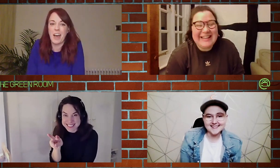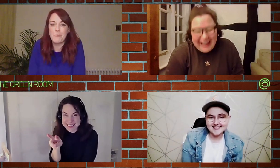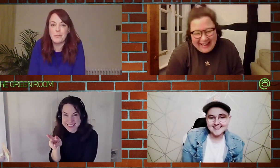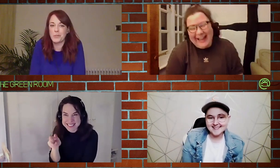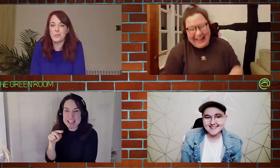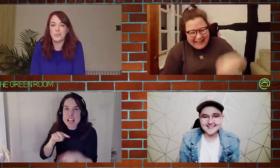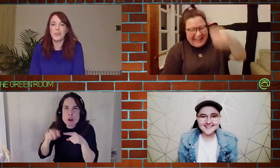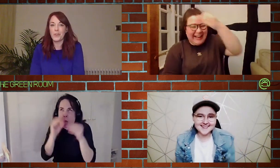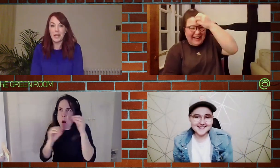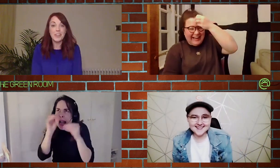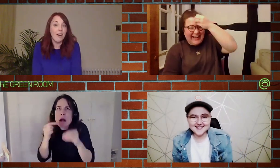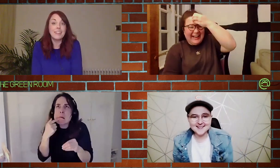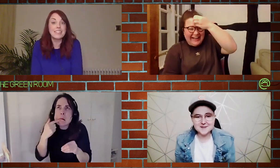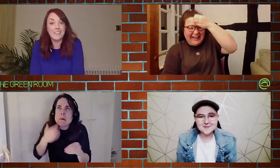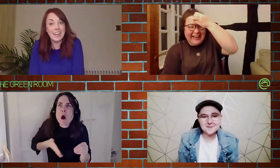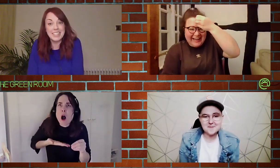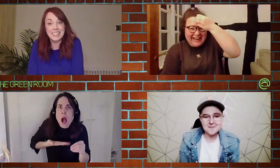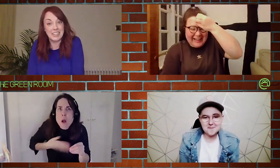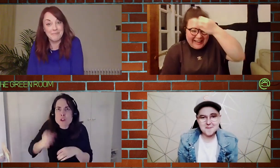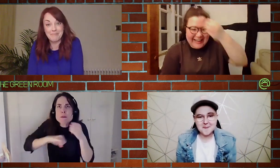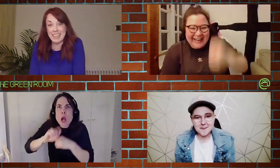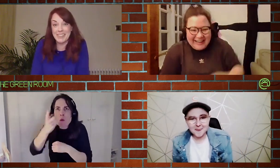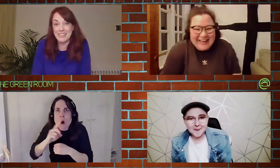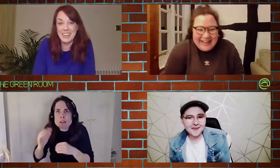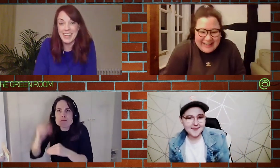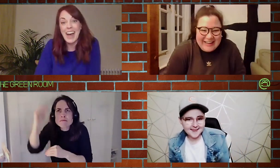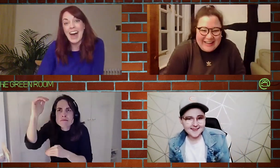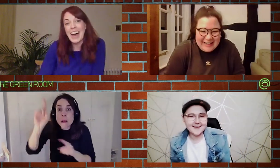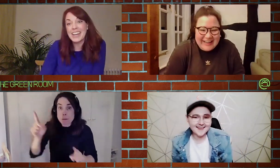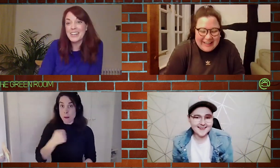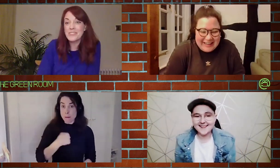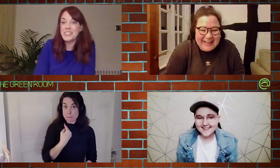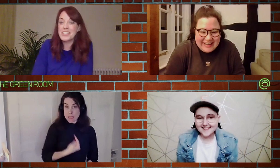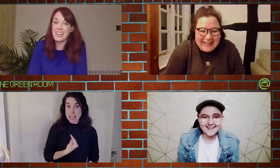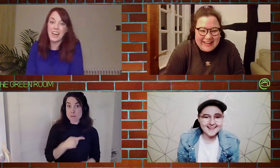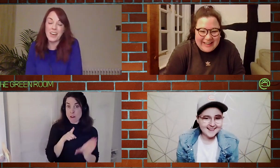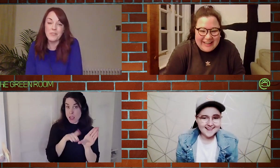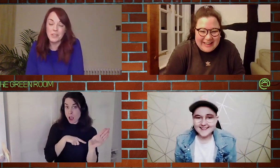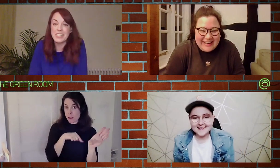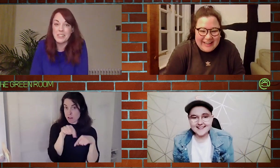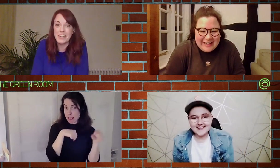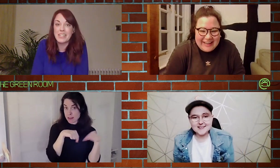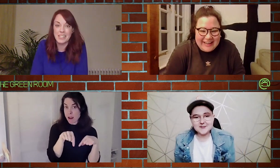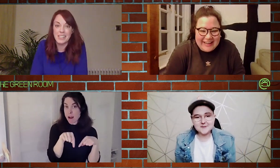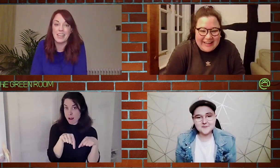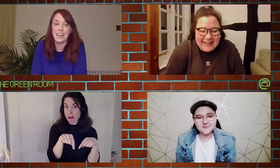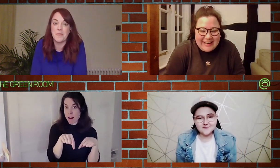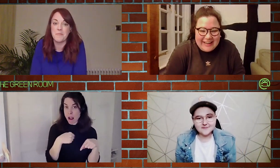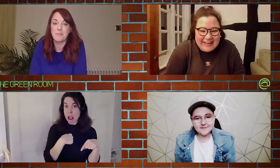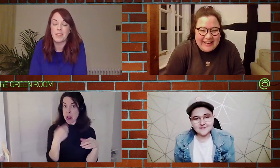was also quite a young director and I worked at DYT